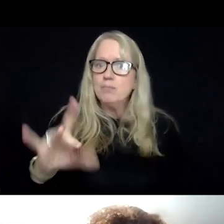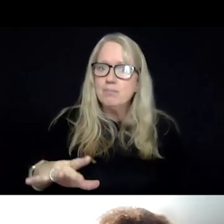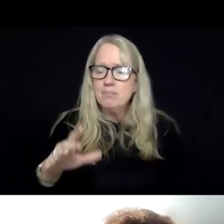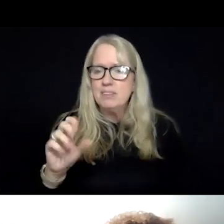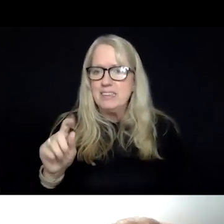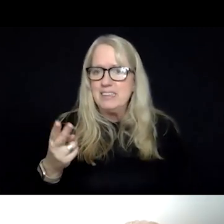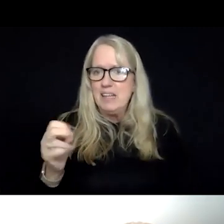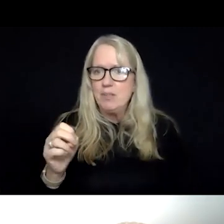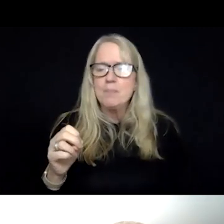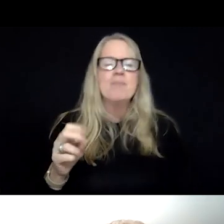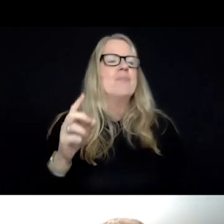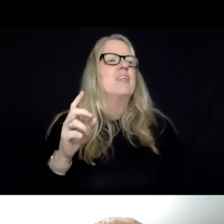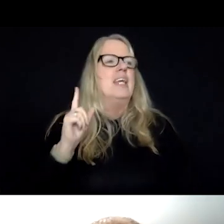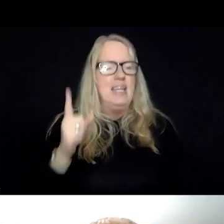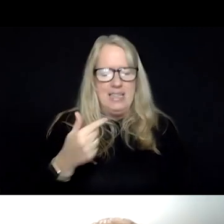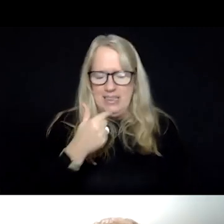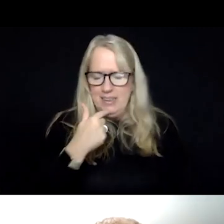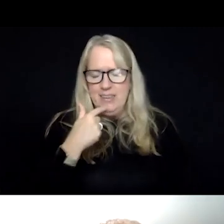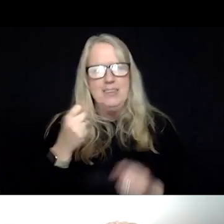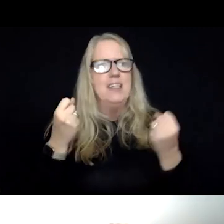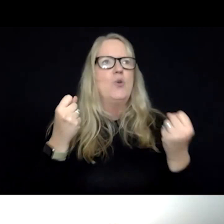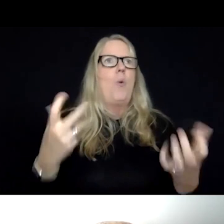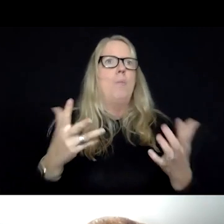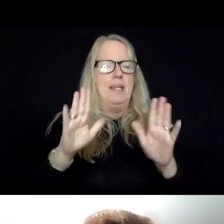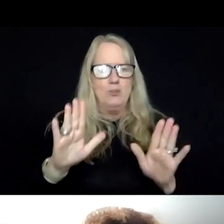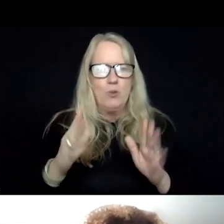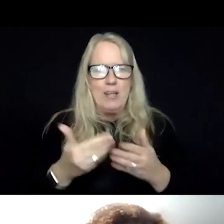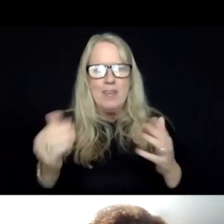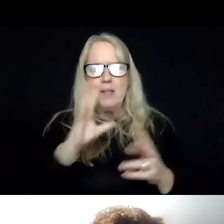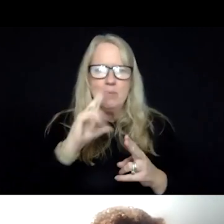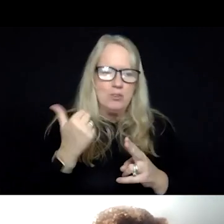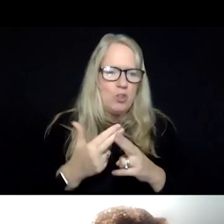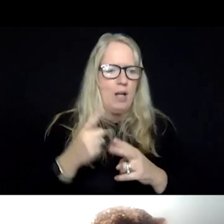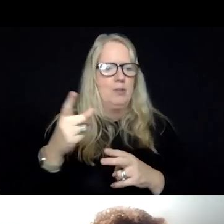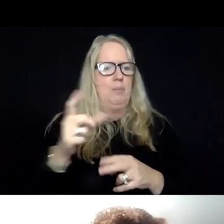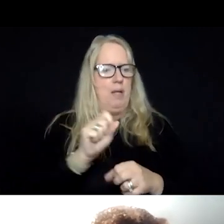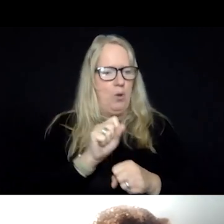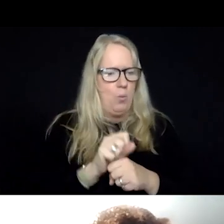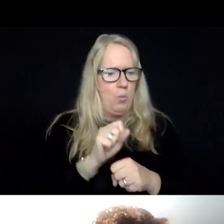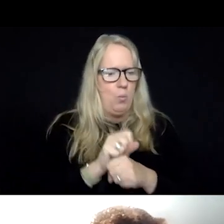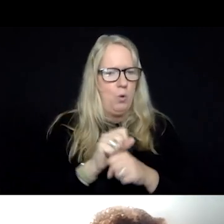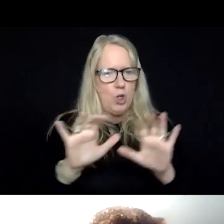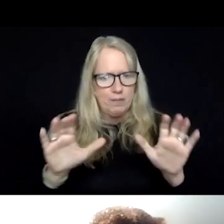HE SAID SO MANY GREAT THINGS. HE TALKED ABOUT WORKFORCE AND